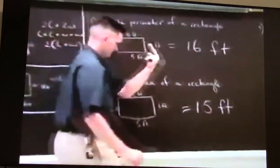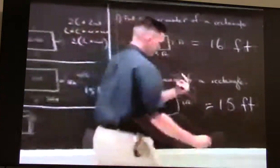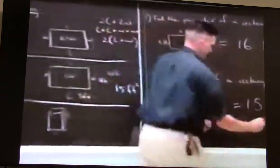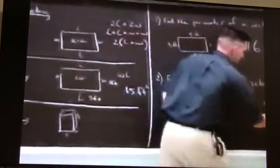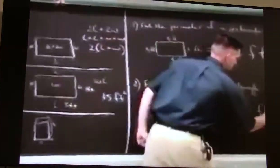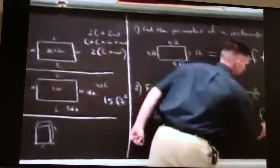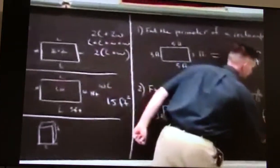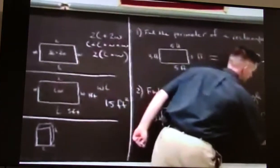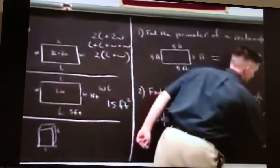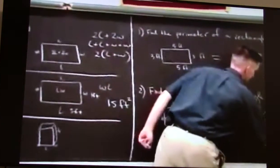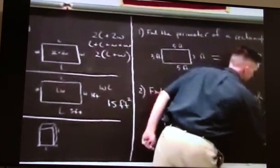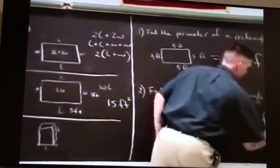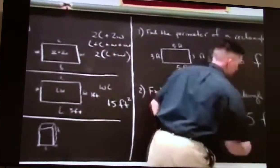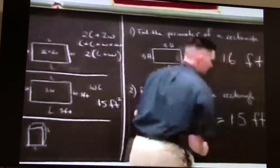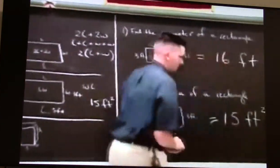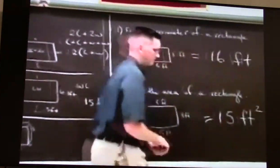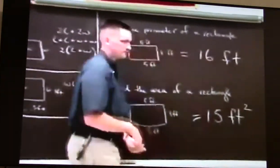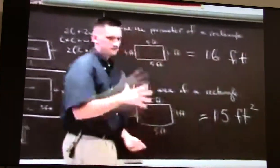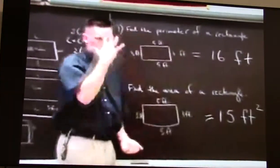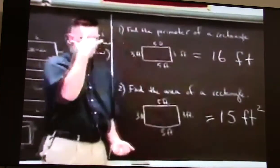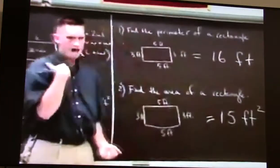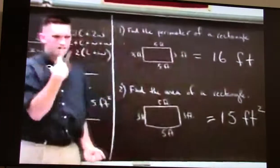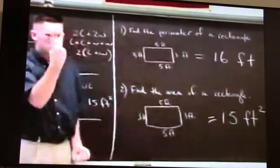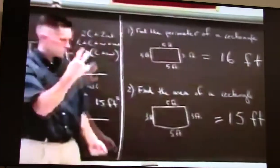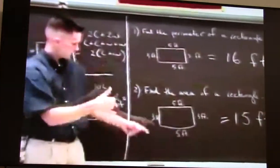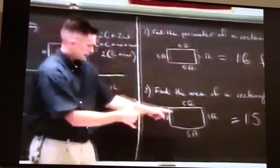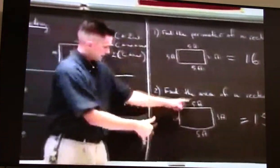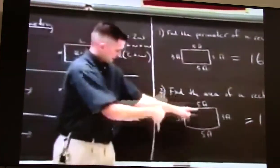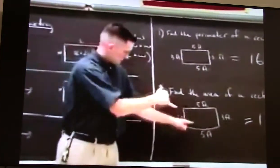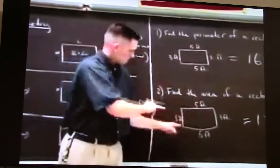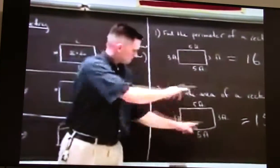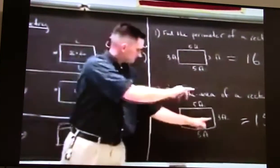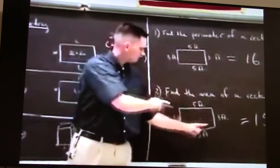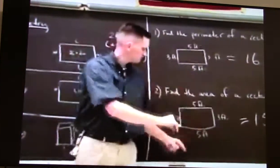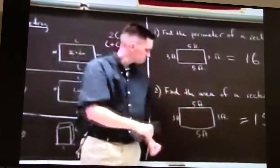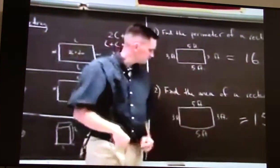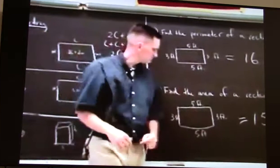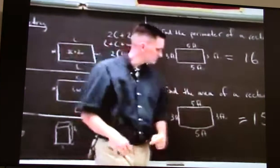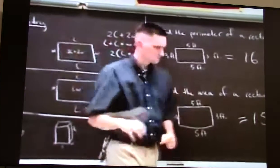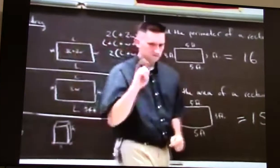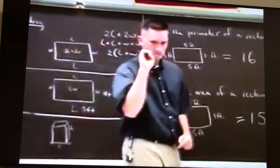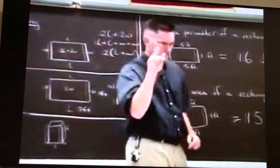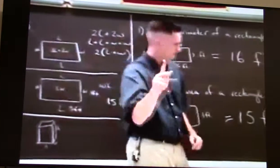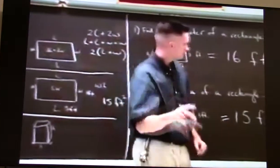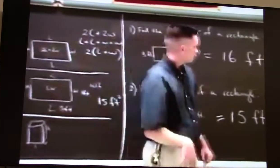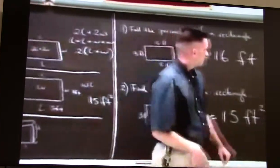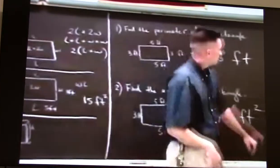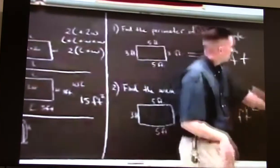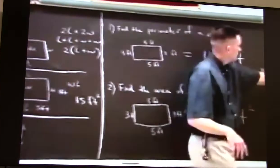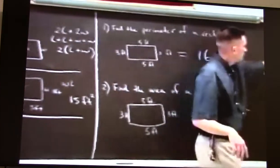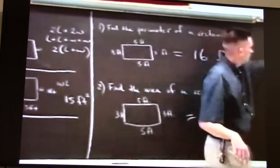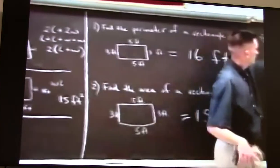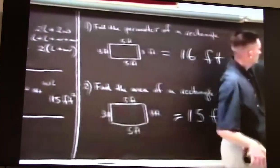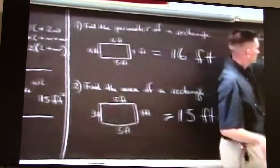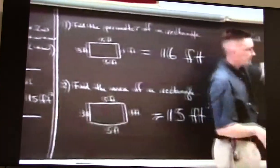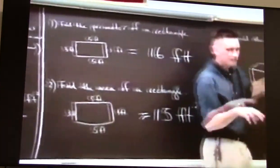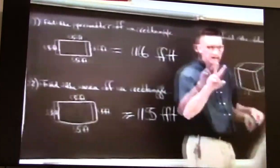Yes thank you, I forgot to add the square.